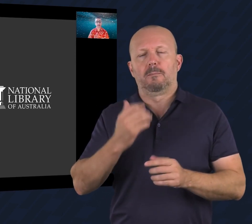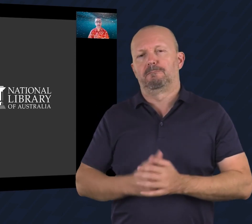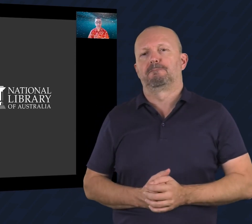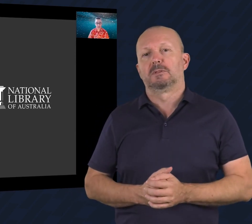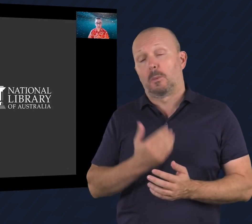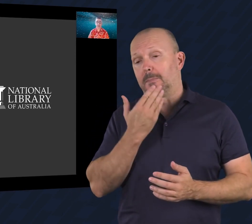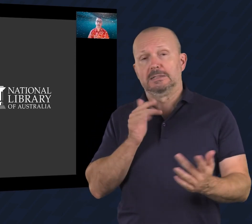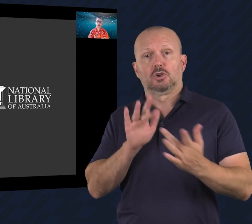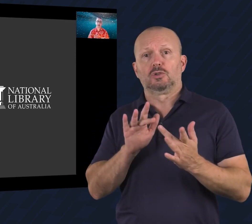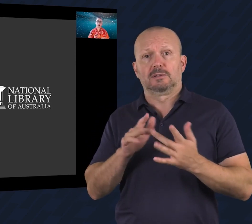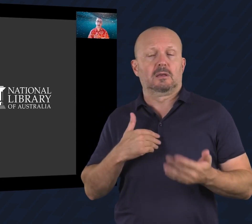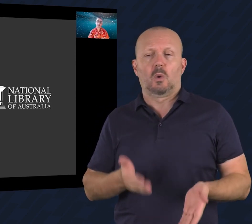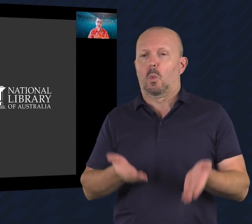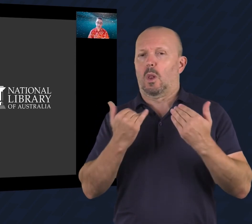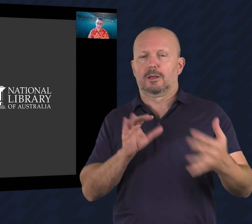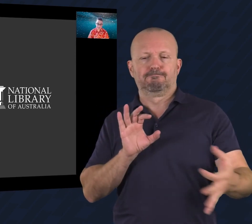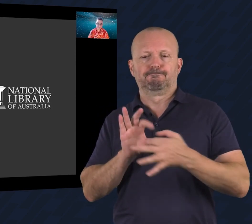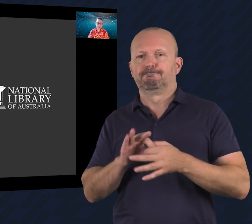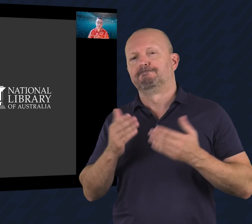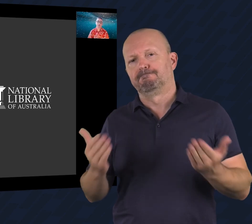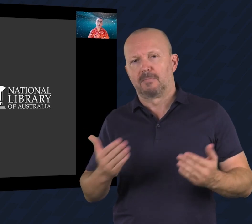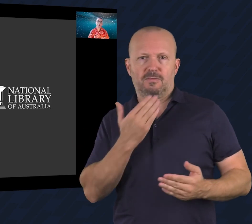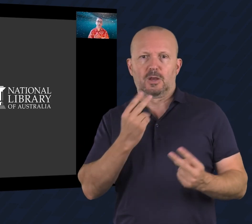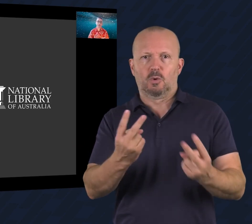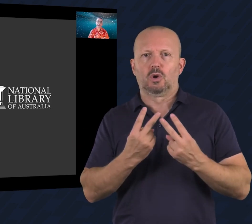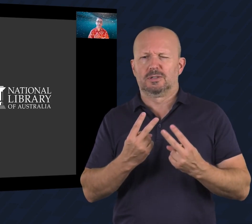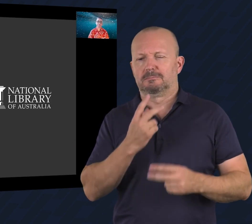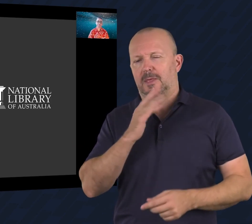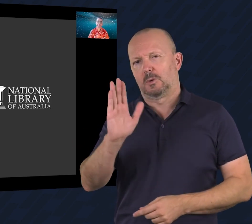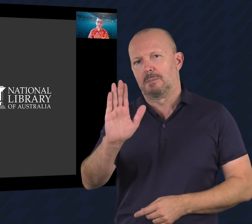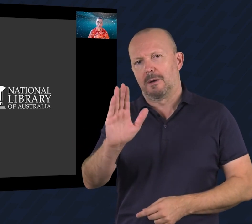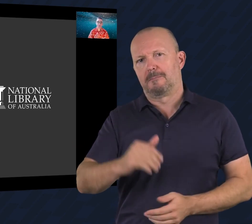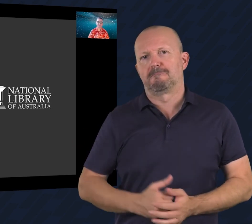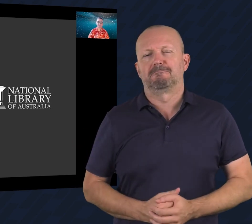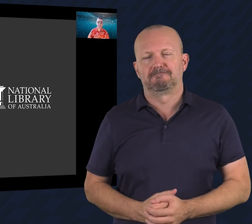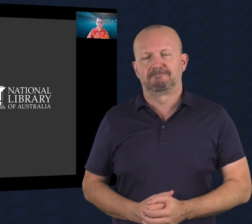Nga mihi nui, and vinaka vaka levu to all of you for letting me share today. Thank you.